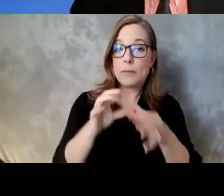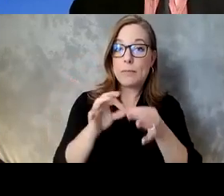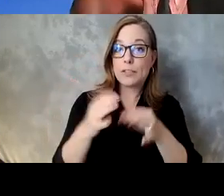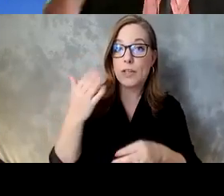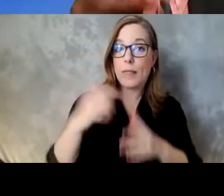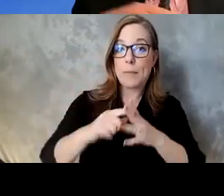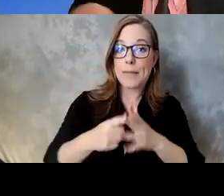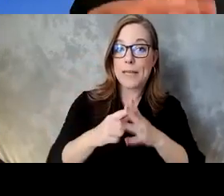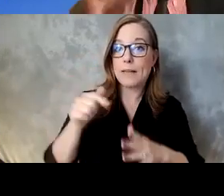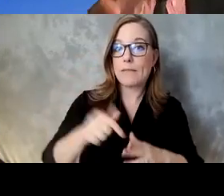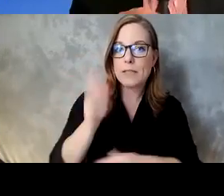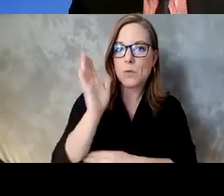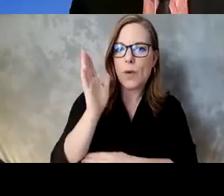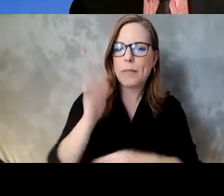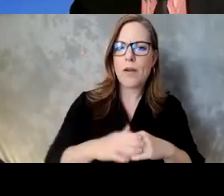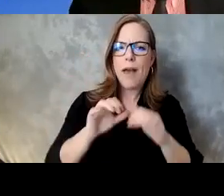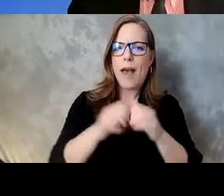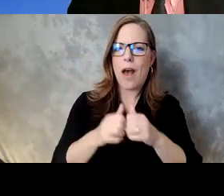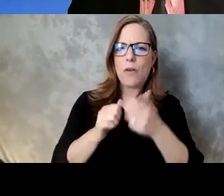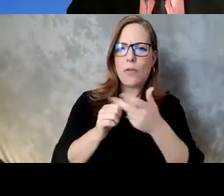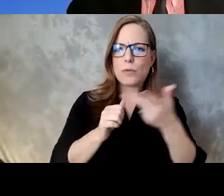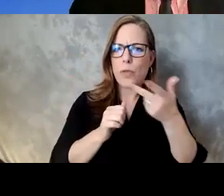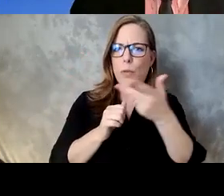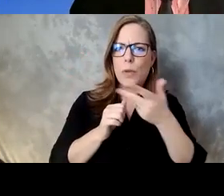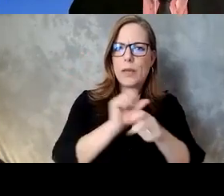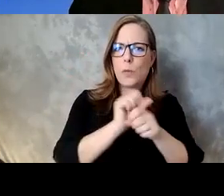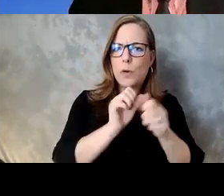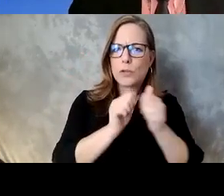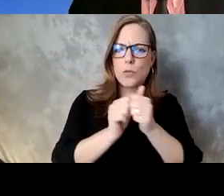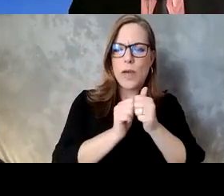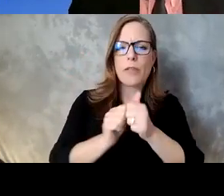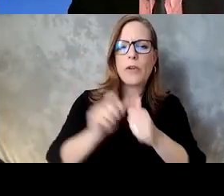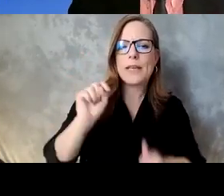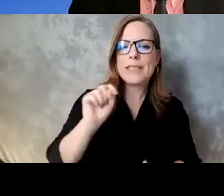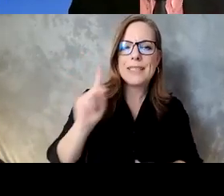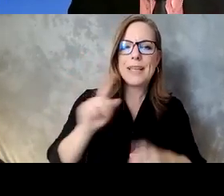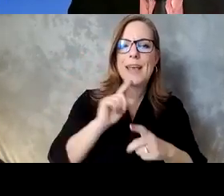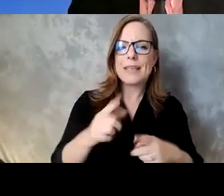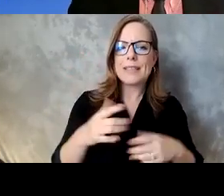how do those all work together? So TK is an integral program for mixed delivery system